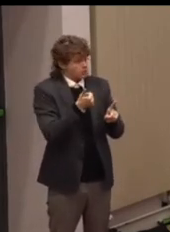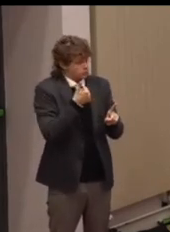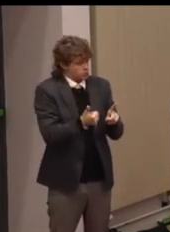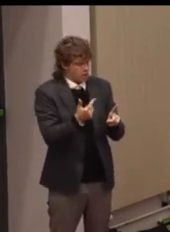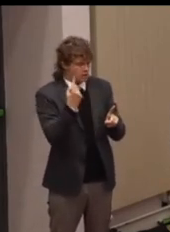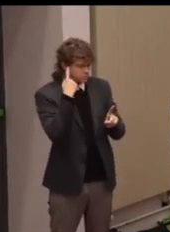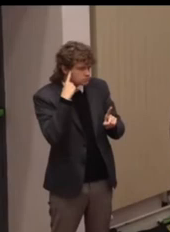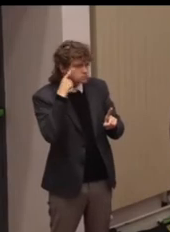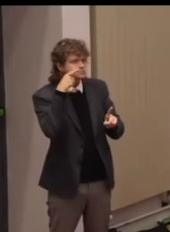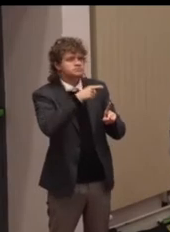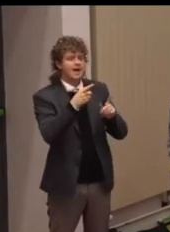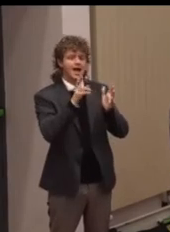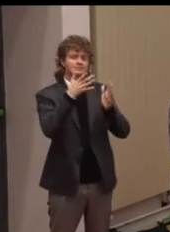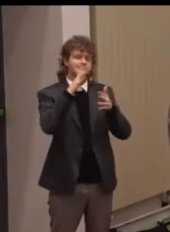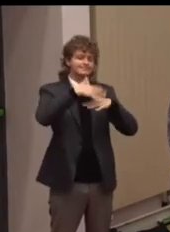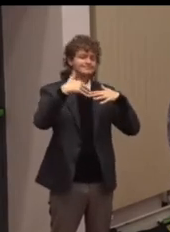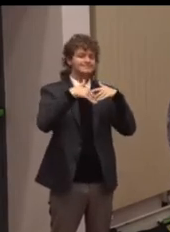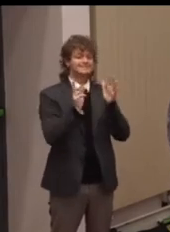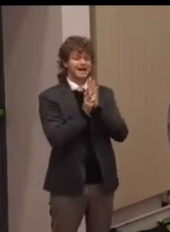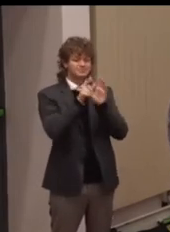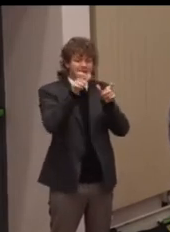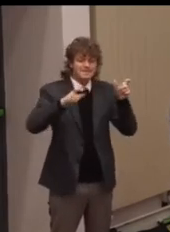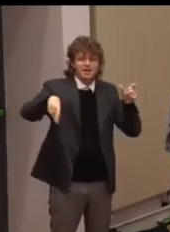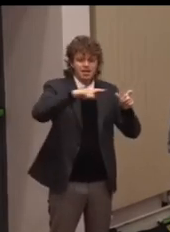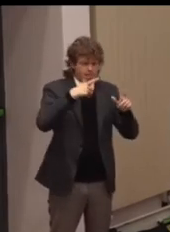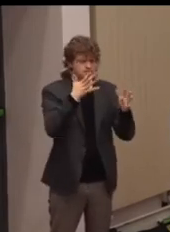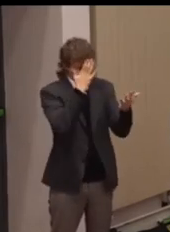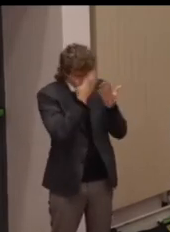people are culturally understood and valued within their communities as part of all the